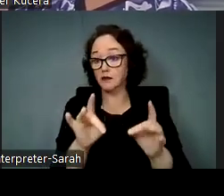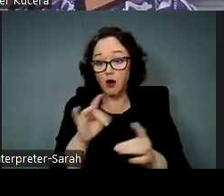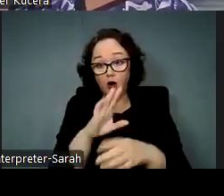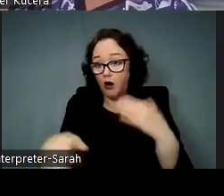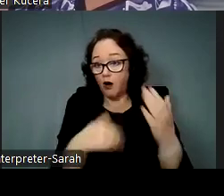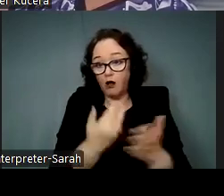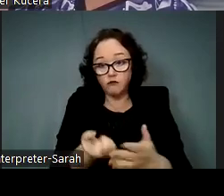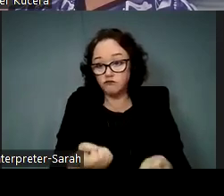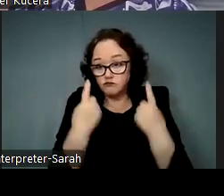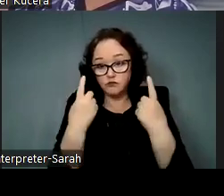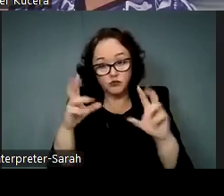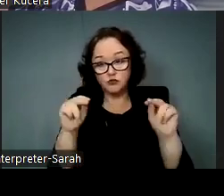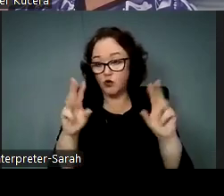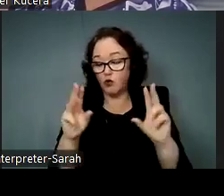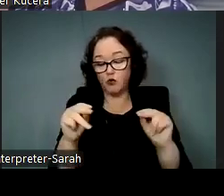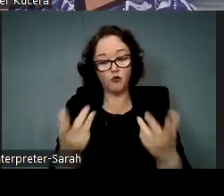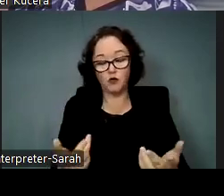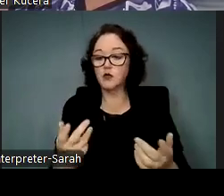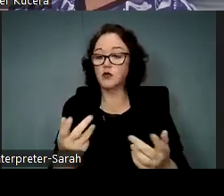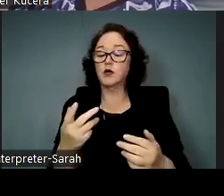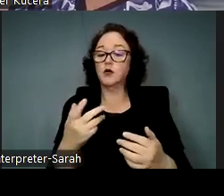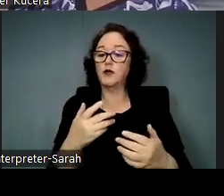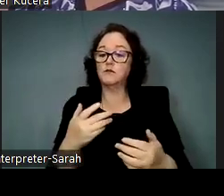just kept meeting with each other and talking through our